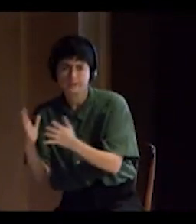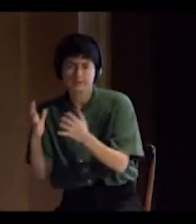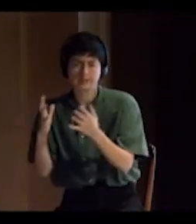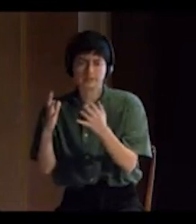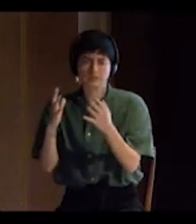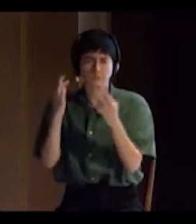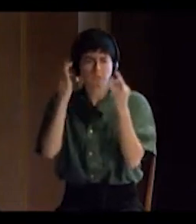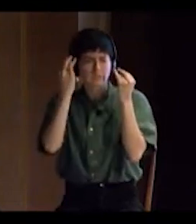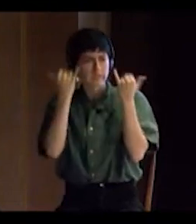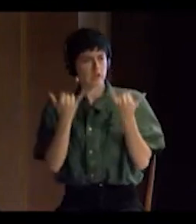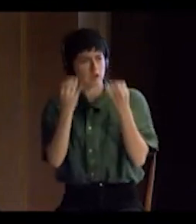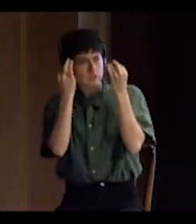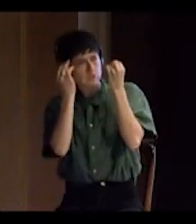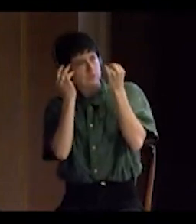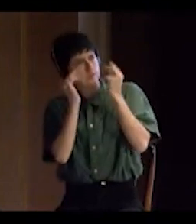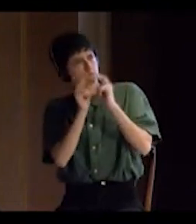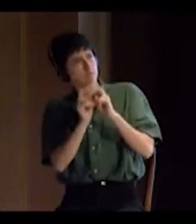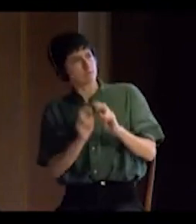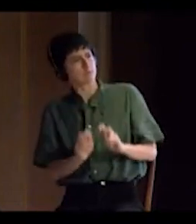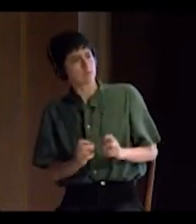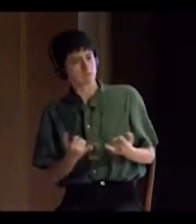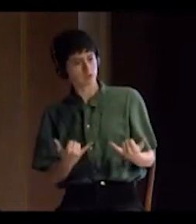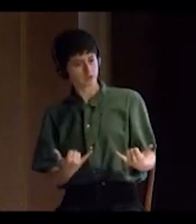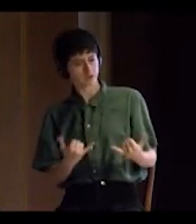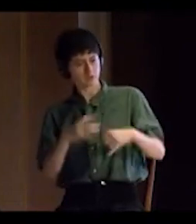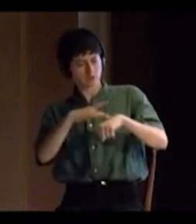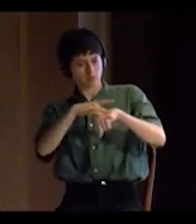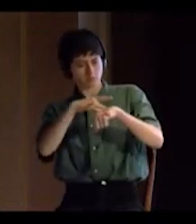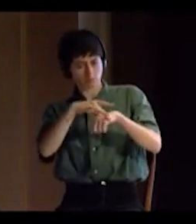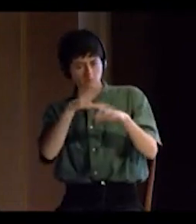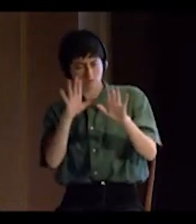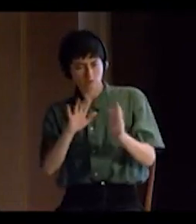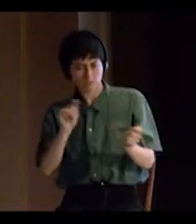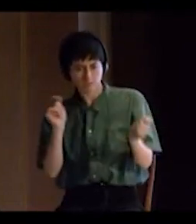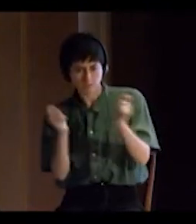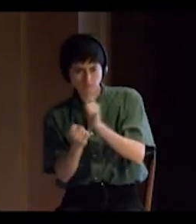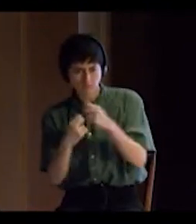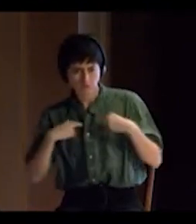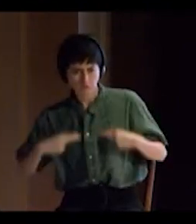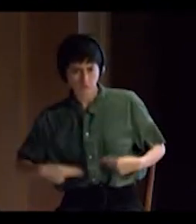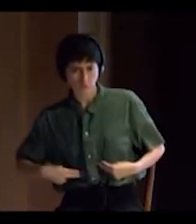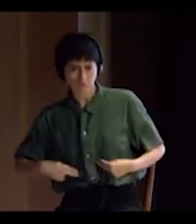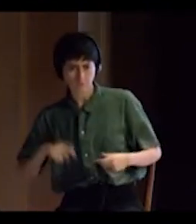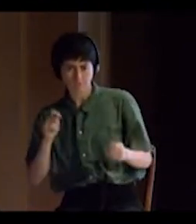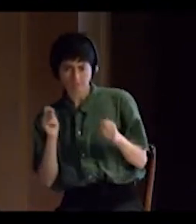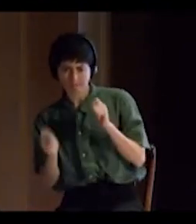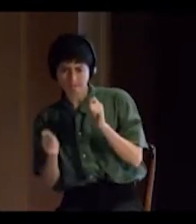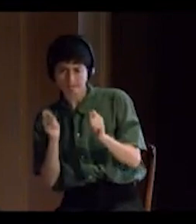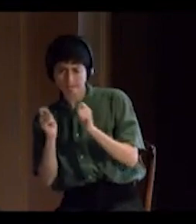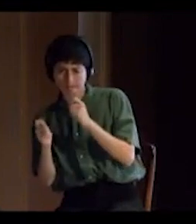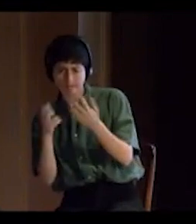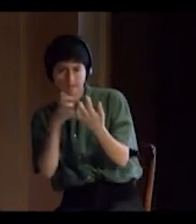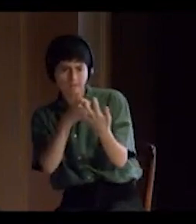to today's climate change in the future, like speculating or dreaming about that?